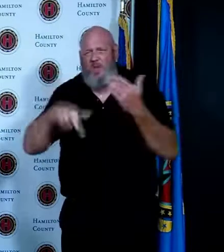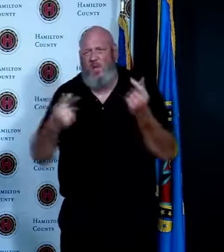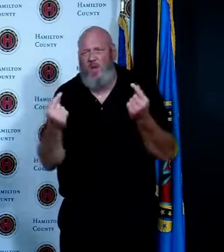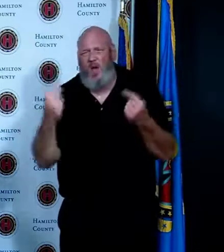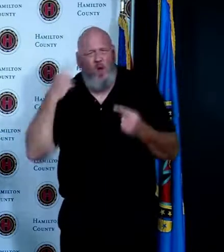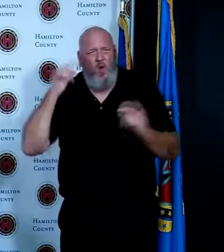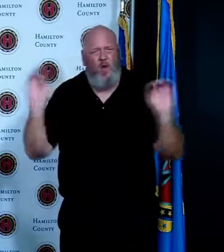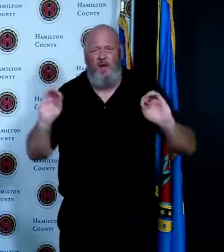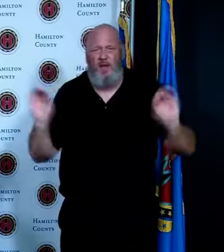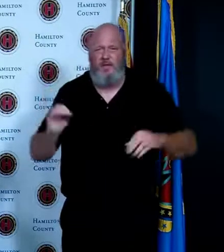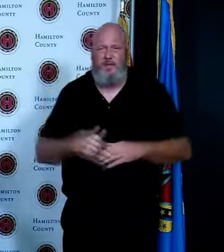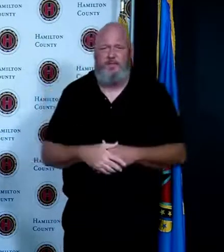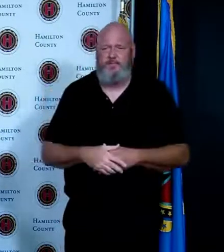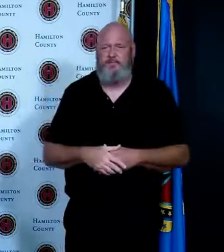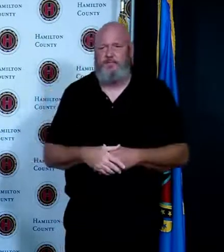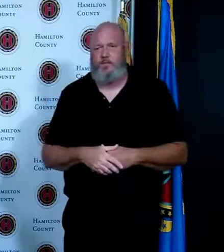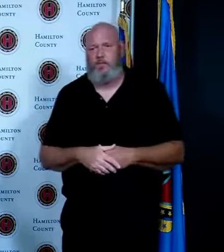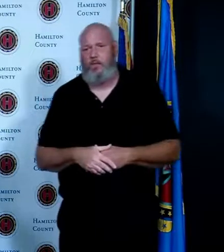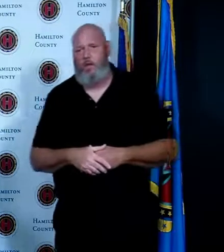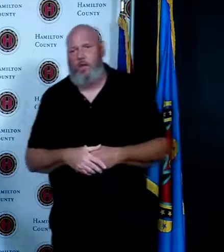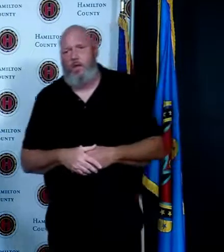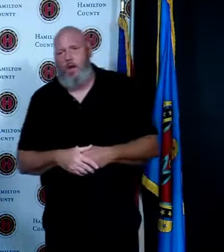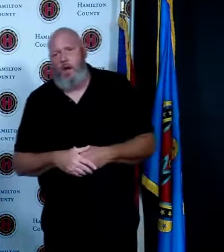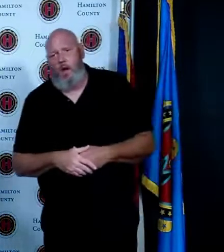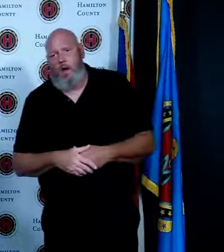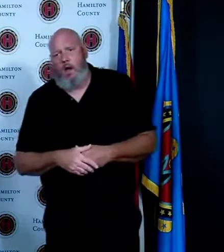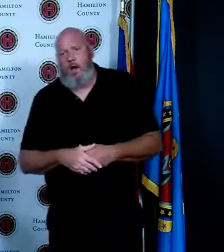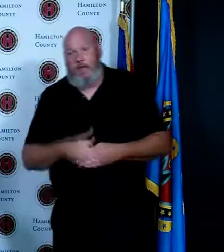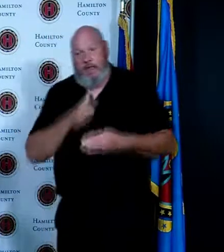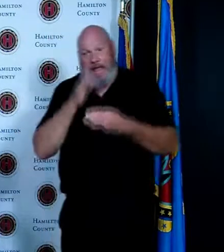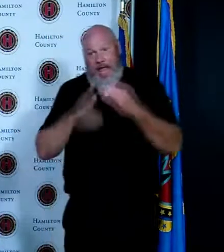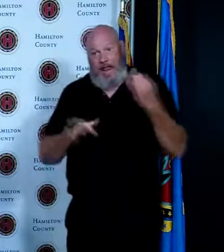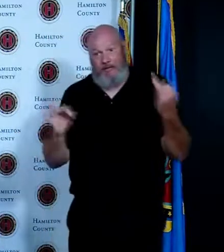conclusion of today we will have tested 6,000 individuals here in Hamilton